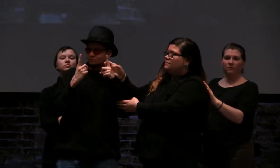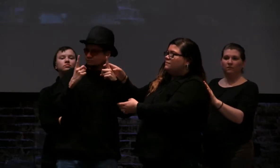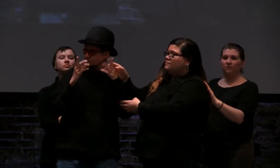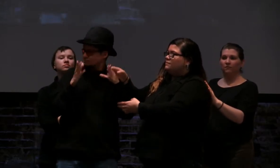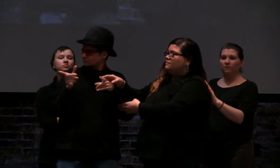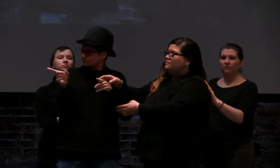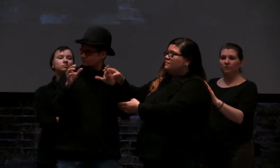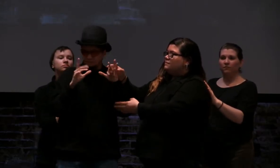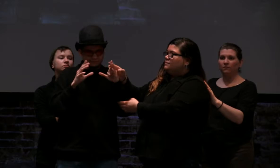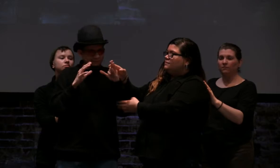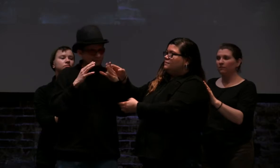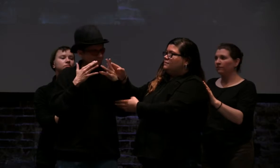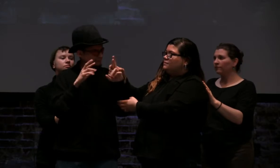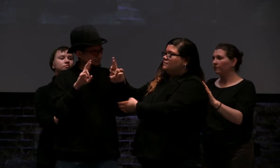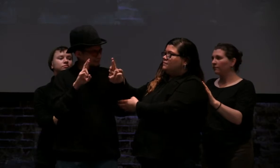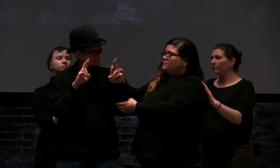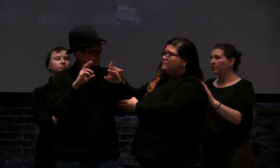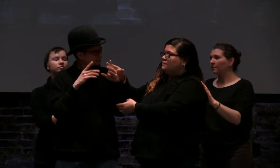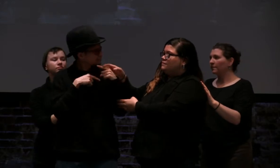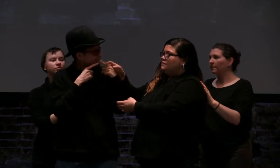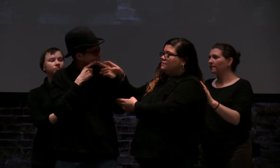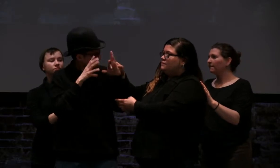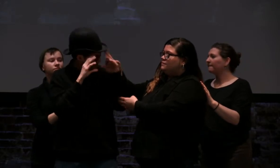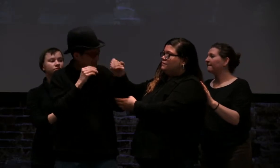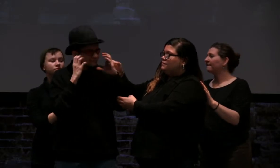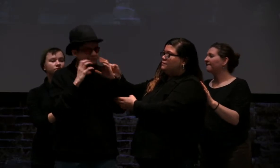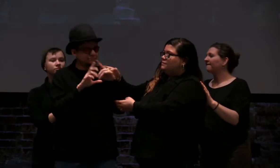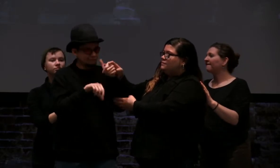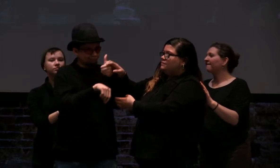I'm looking forward for one individual, who was it that we were saying?